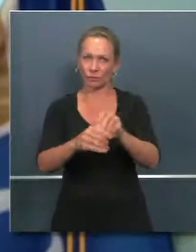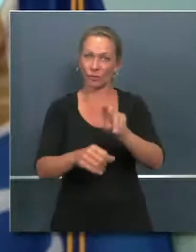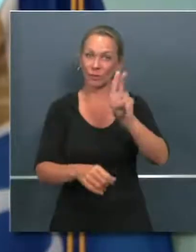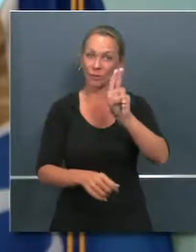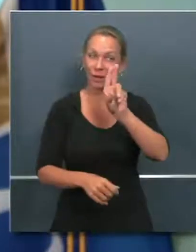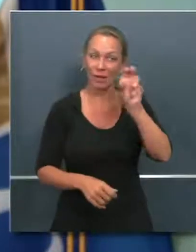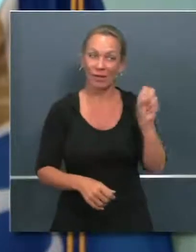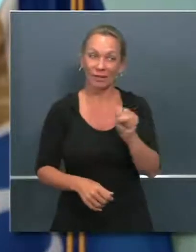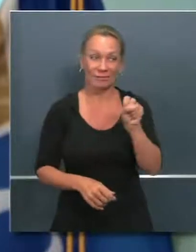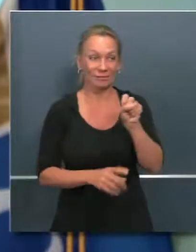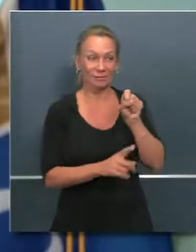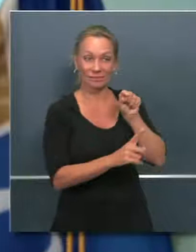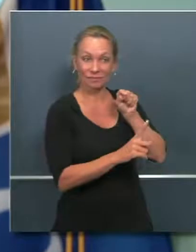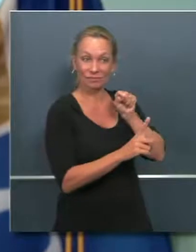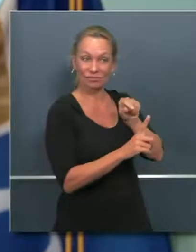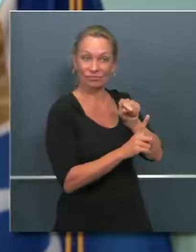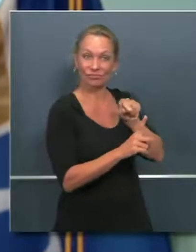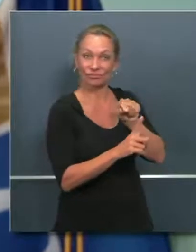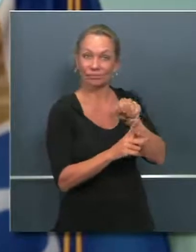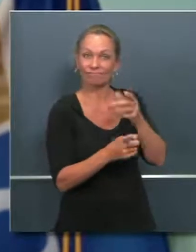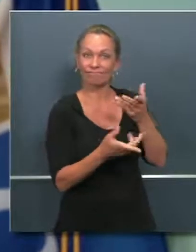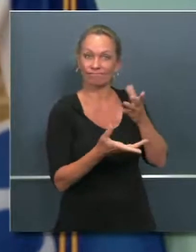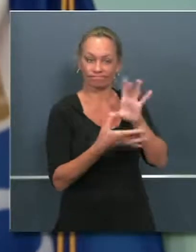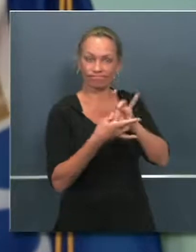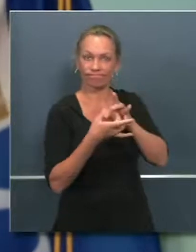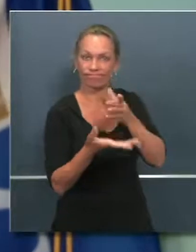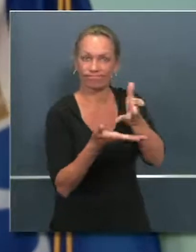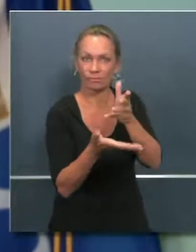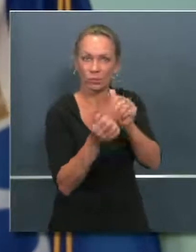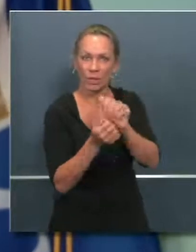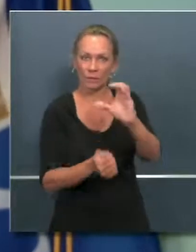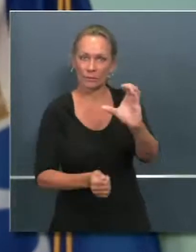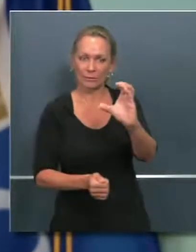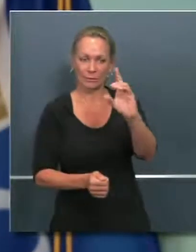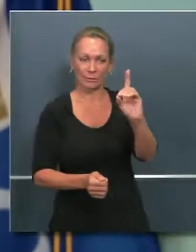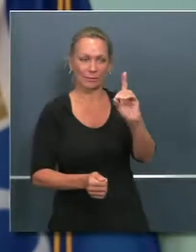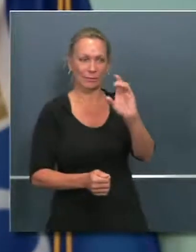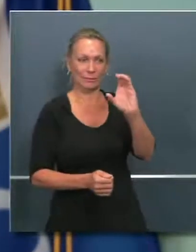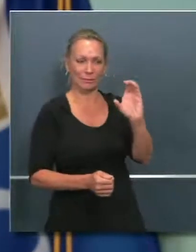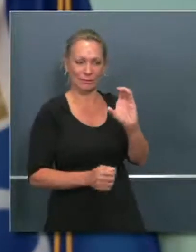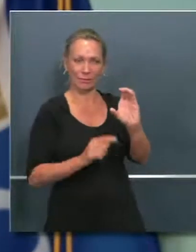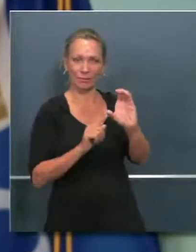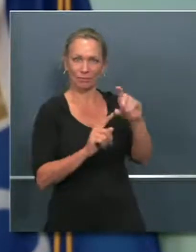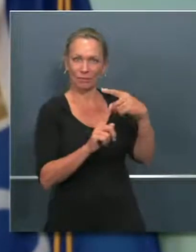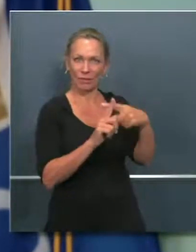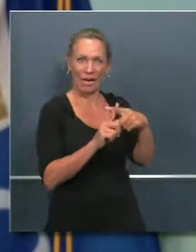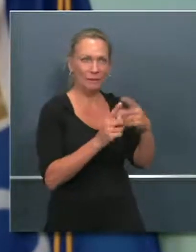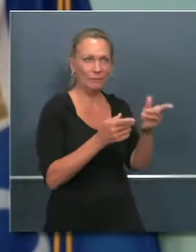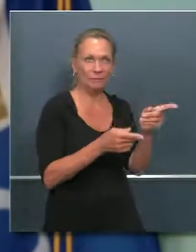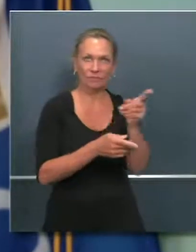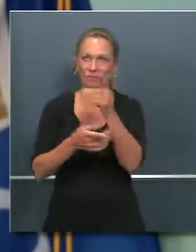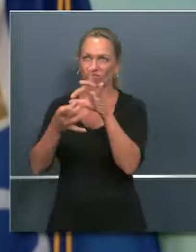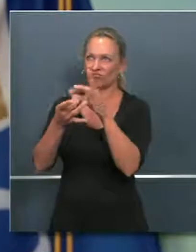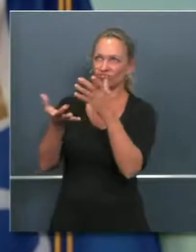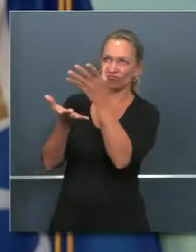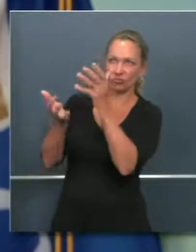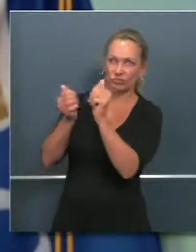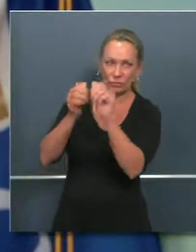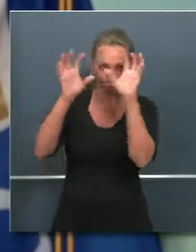and others in relationship to this pandemic we engaged formally by allowing the repatriation